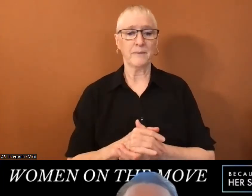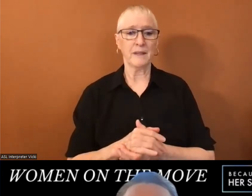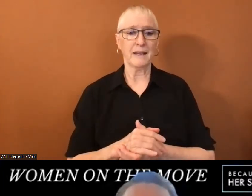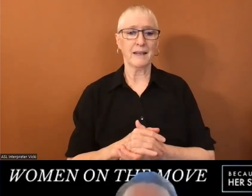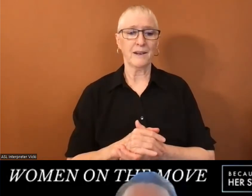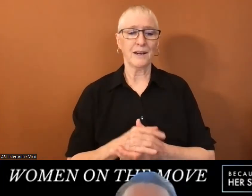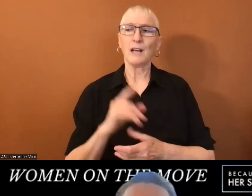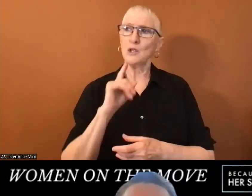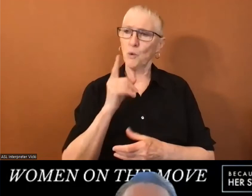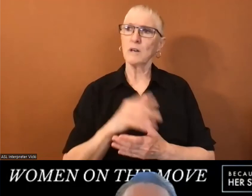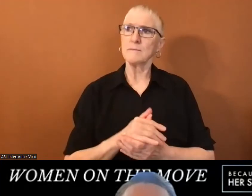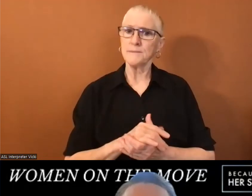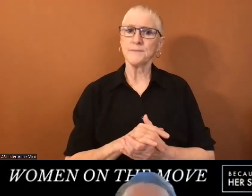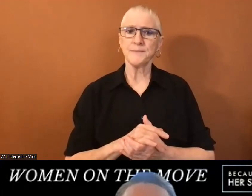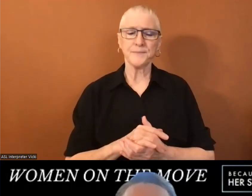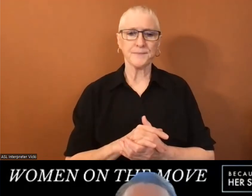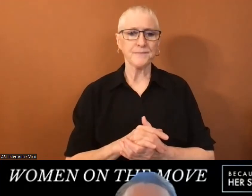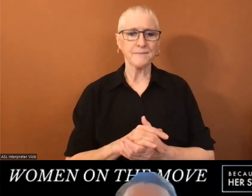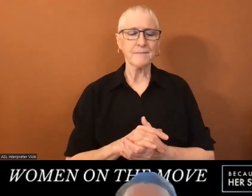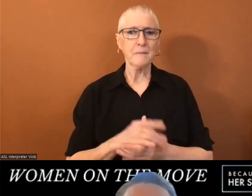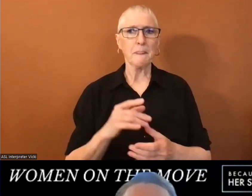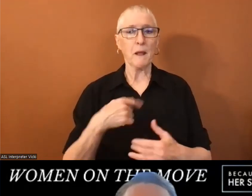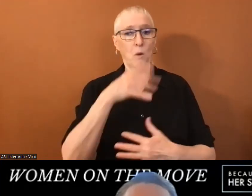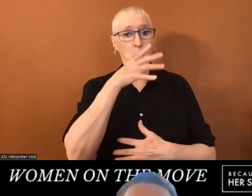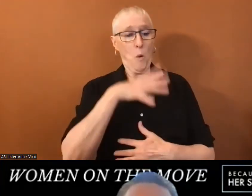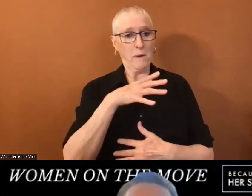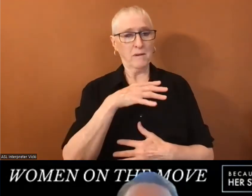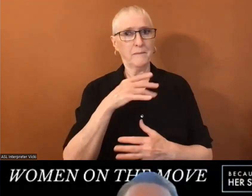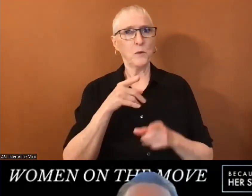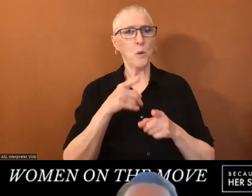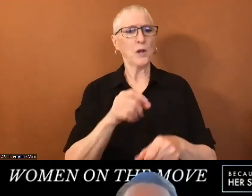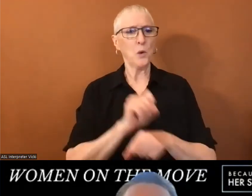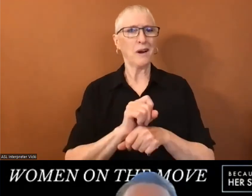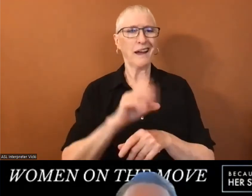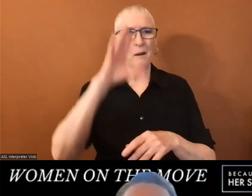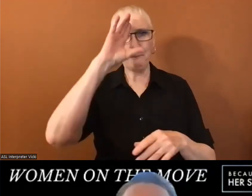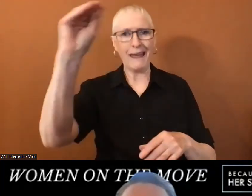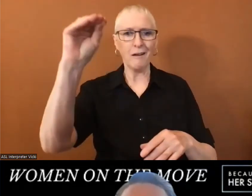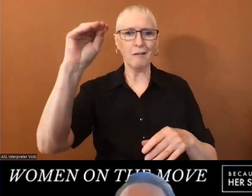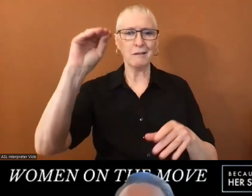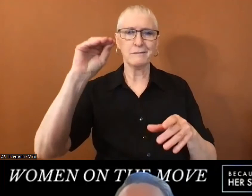Kim: Sure. Um, you know, as a woman when you're kind of working in a male centric field finding